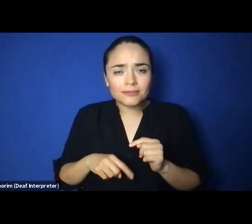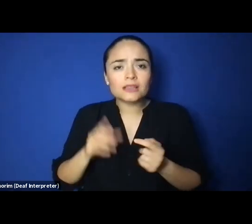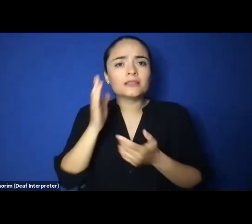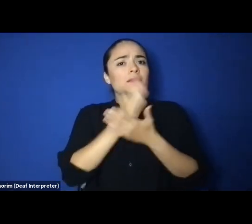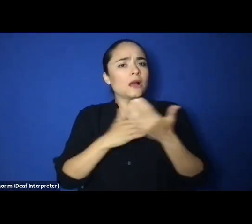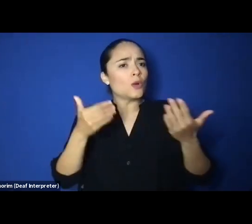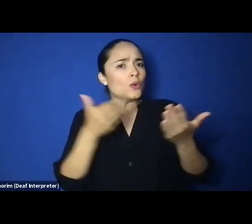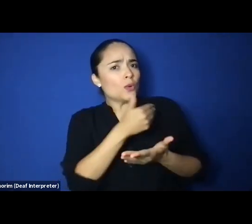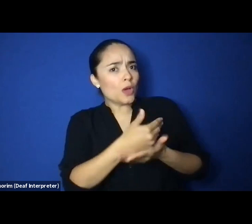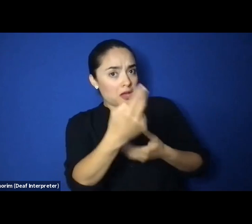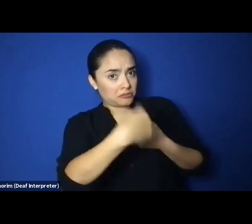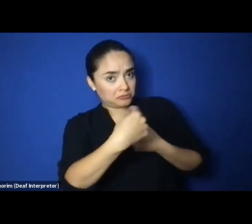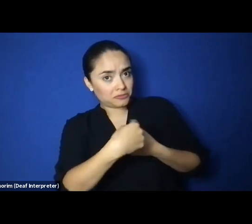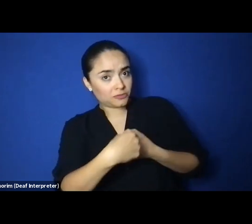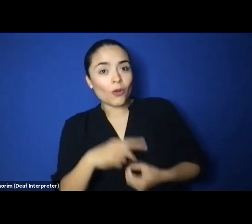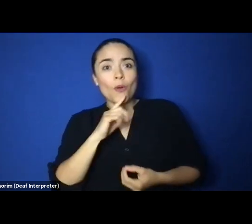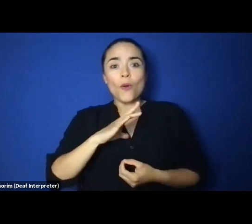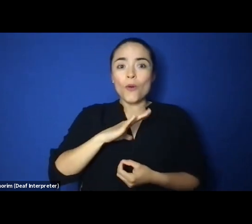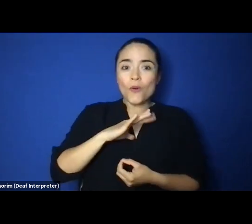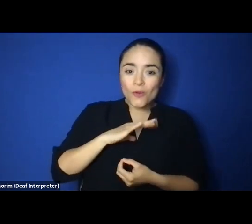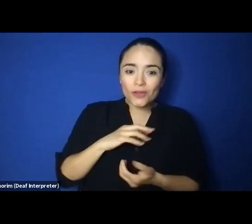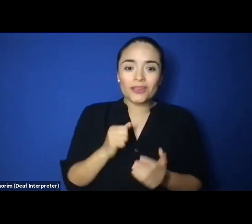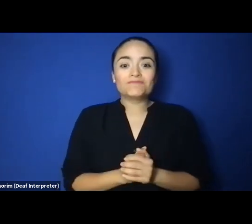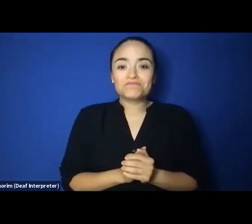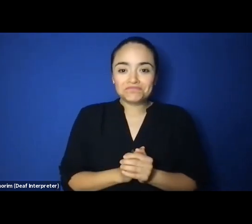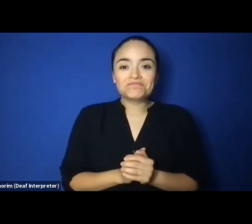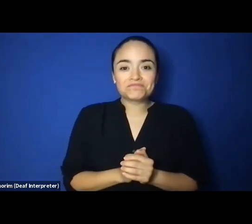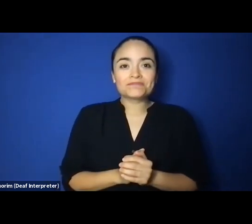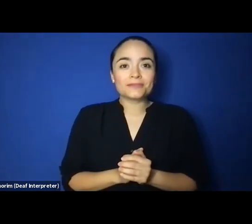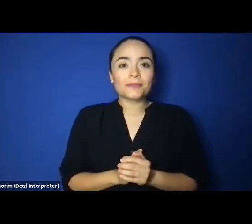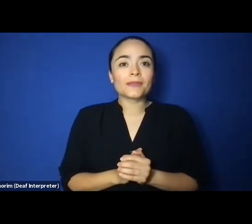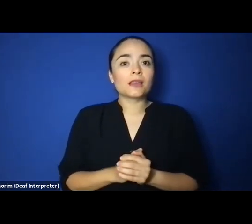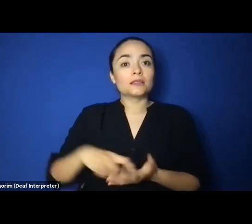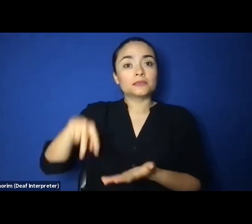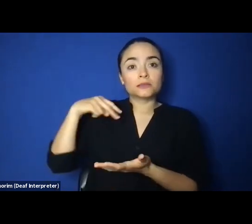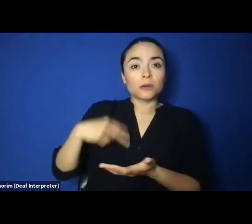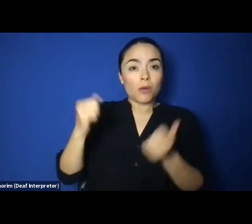and joined us in the dancing. Dancing isn't for everybody, but you can keep the beat